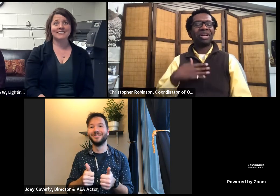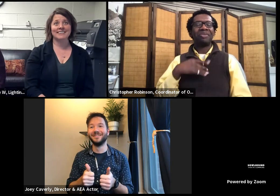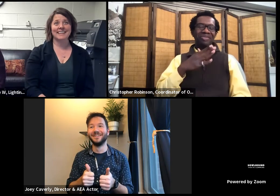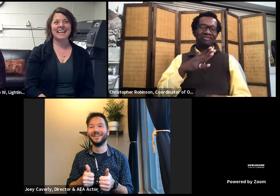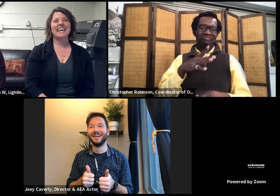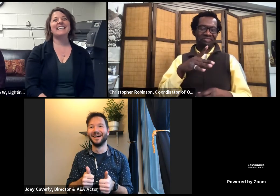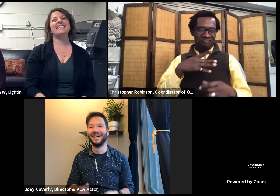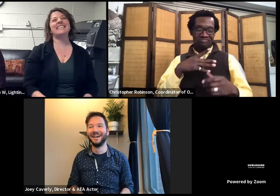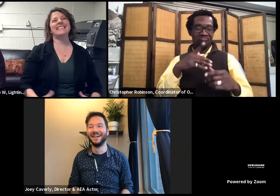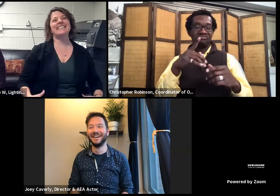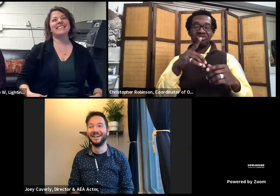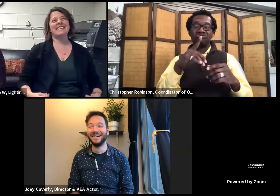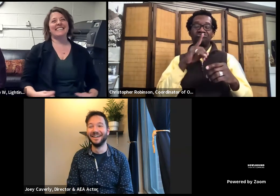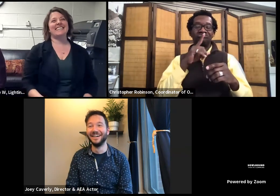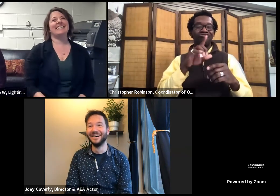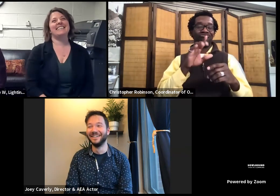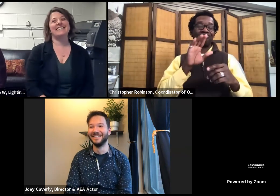In terms of Annie's remarks or to your question?